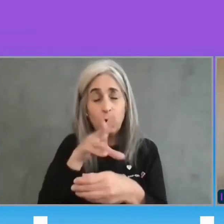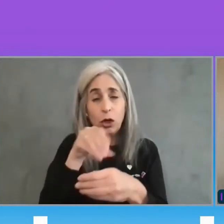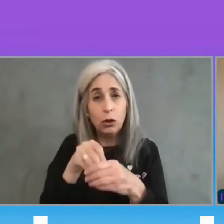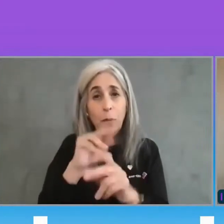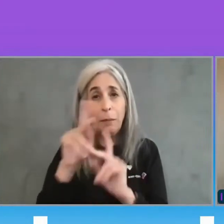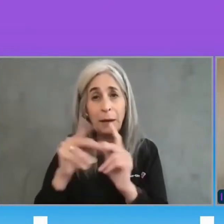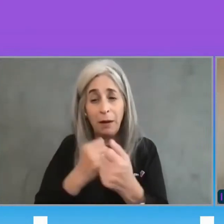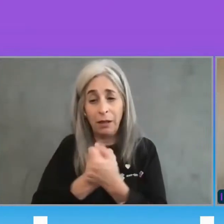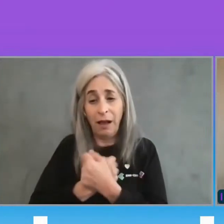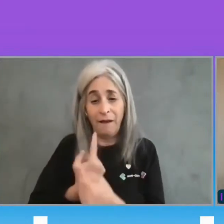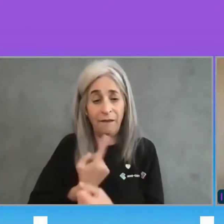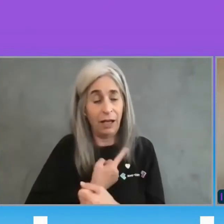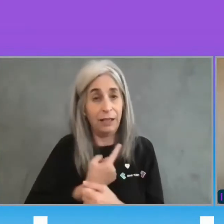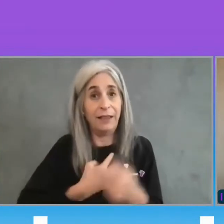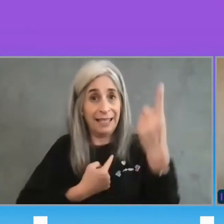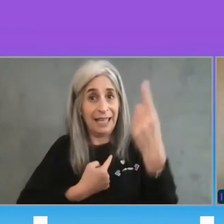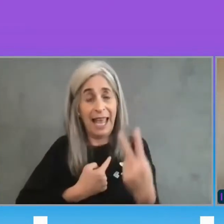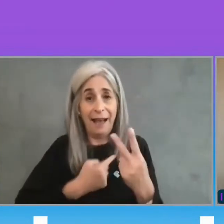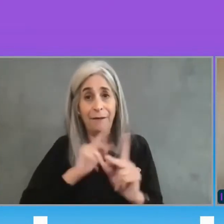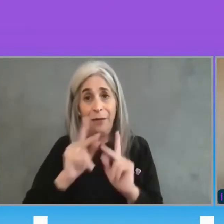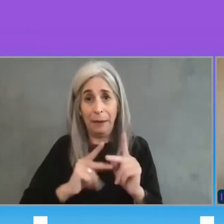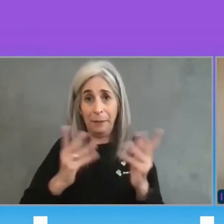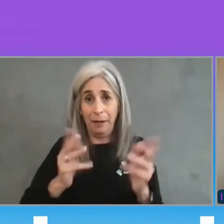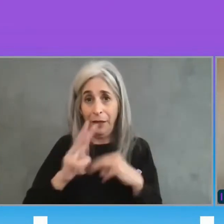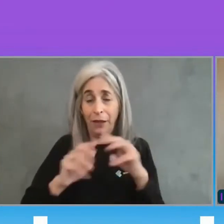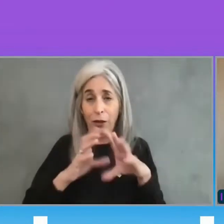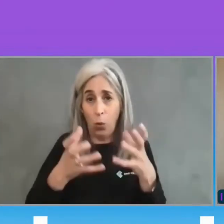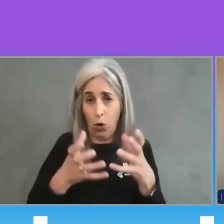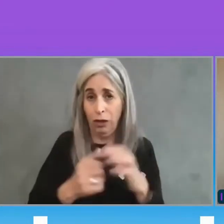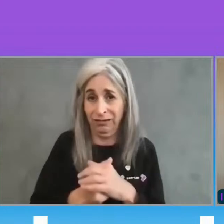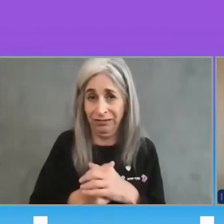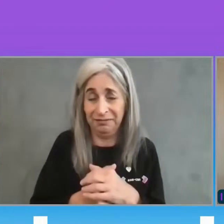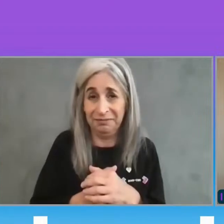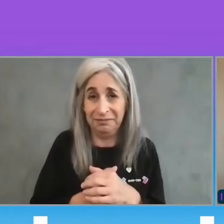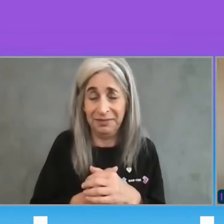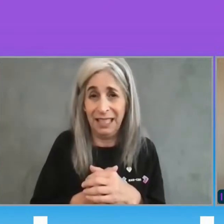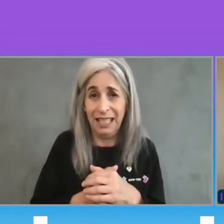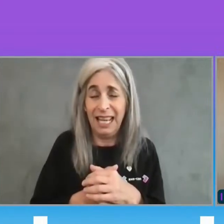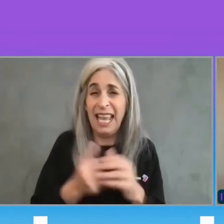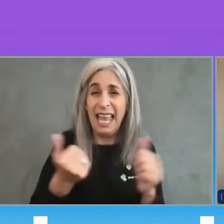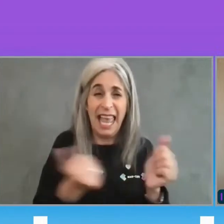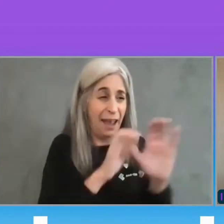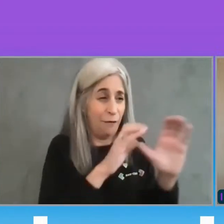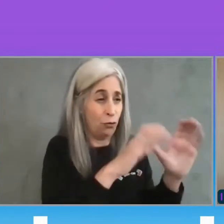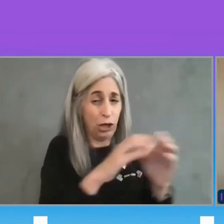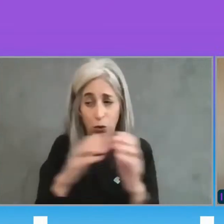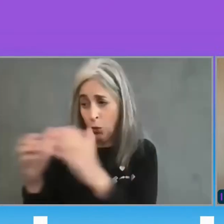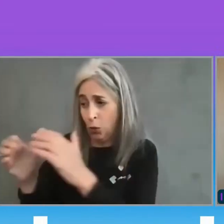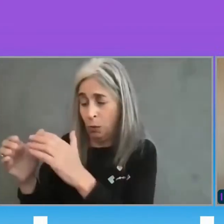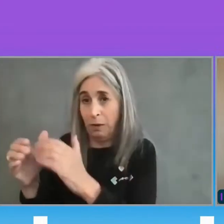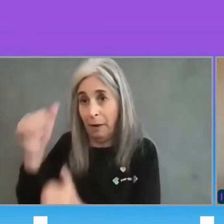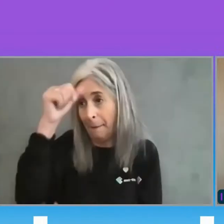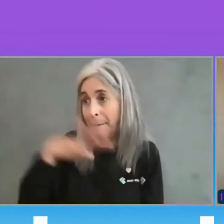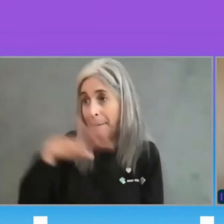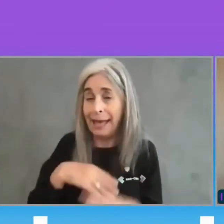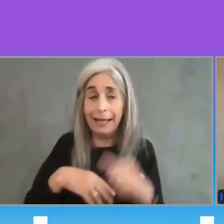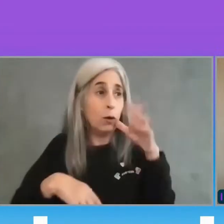loved ones, we're half of the population, and we're in every